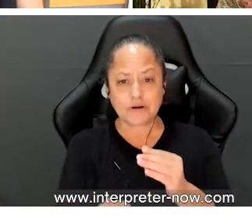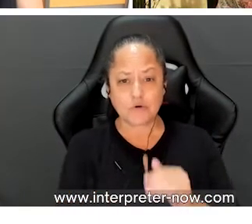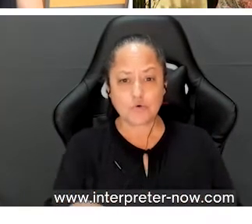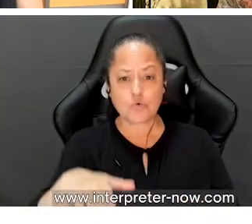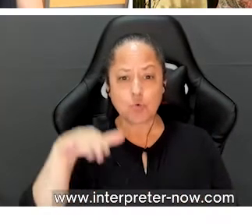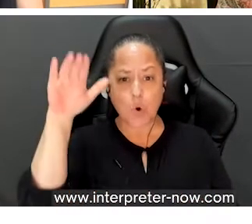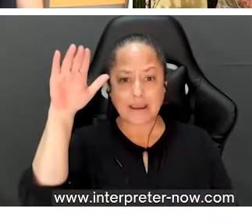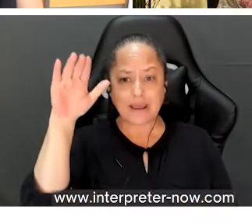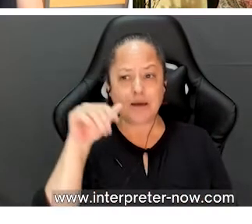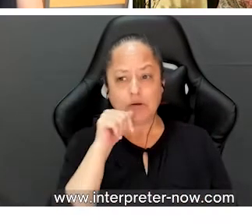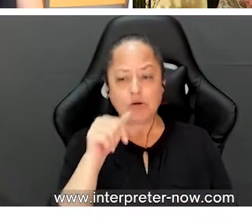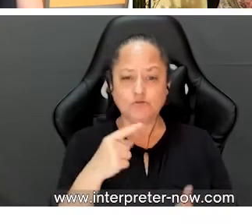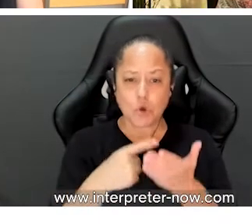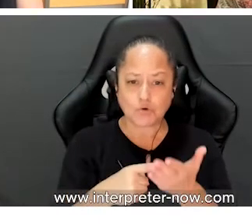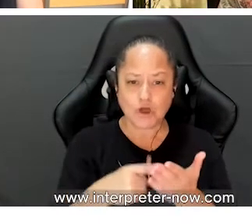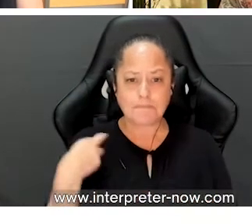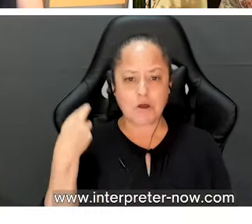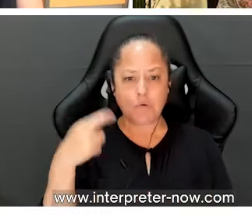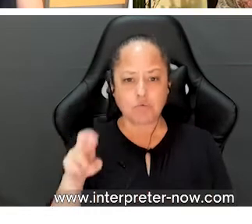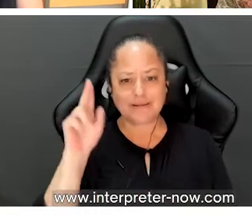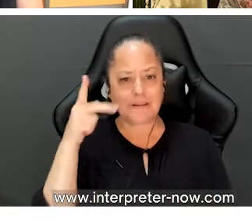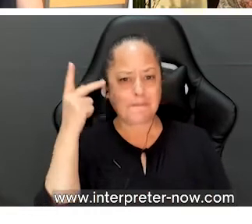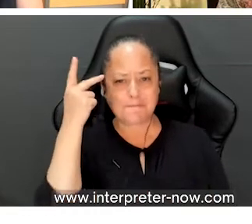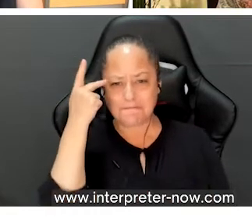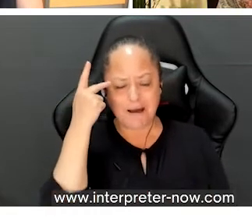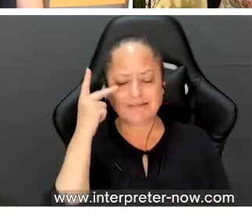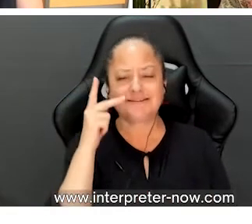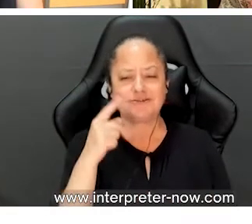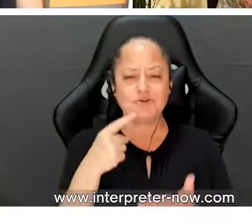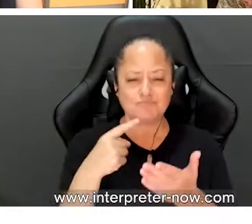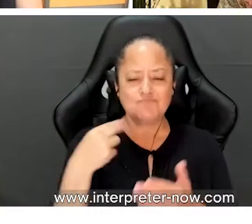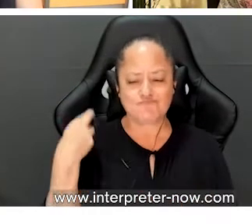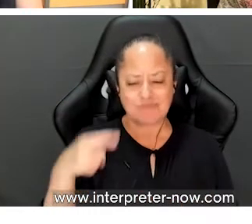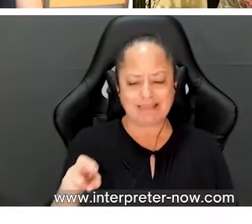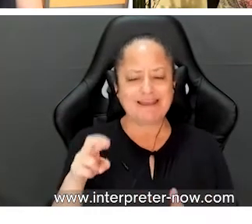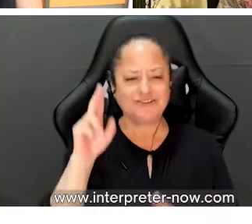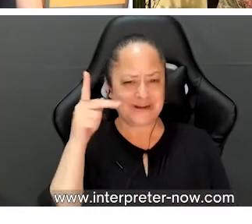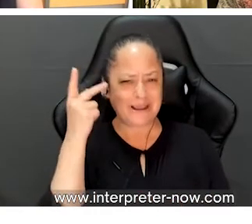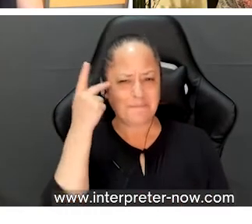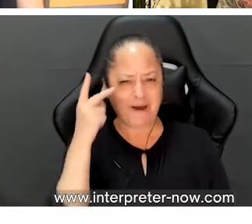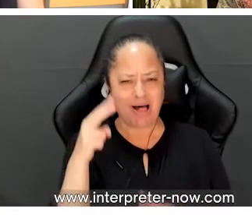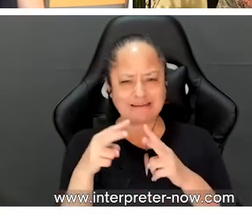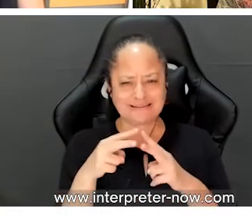up, like, don't talk about religion and politics, don't talk about religion and politics, religion and politics, religion and politics.